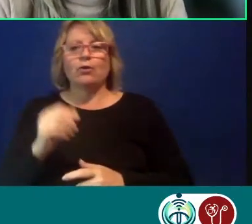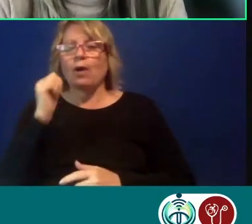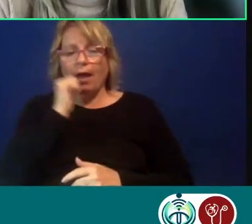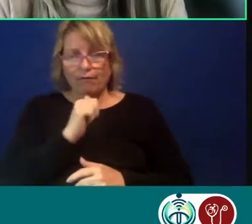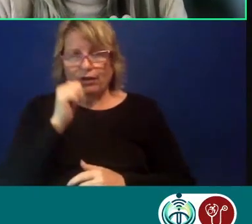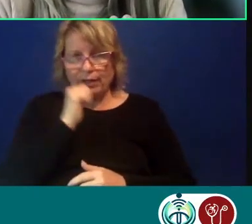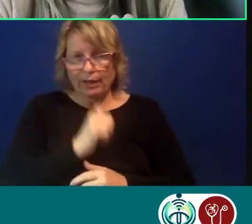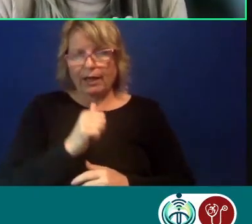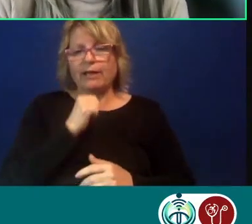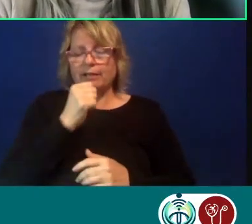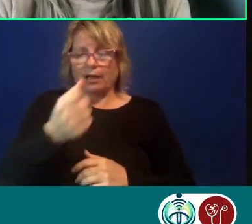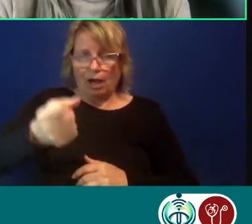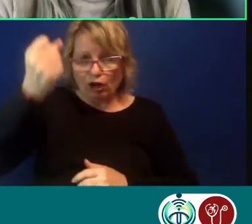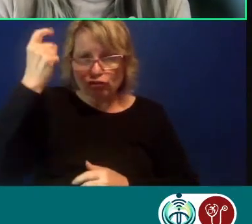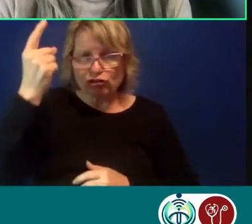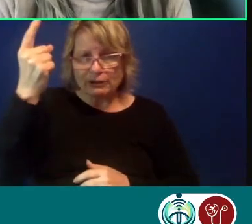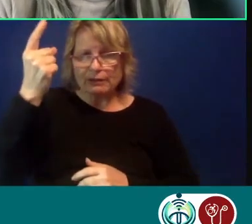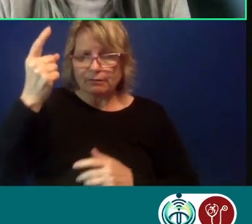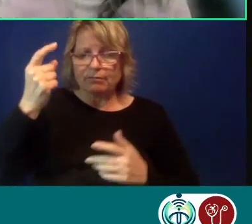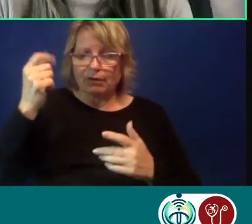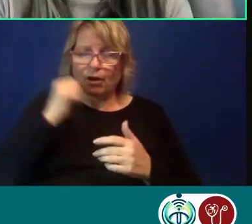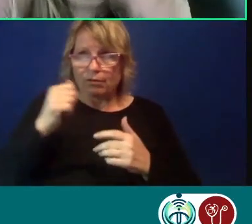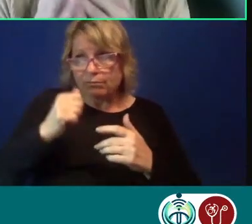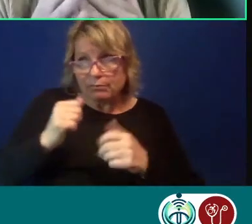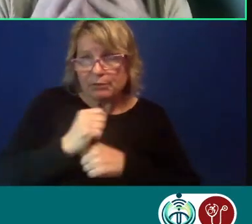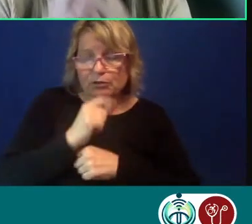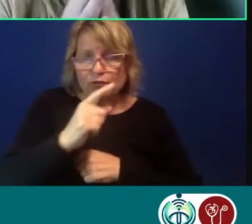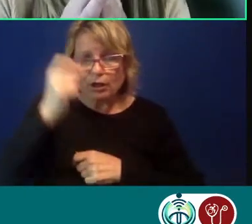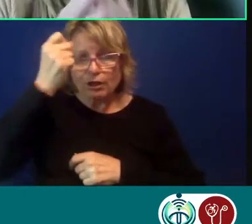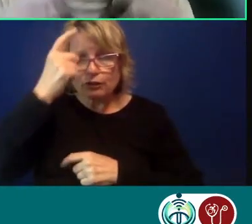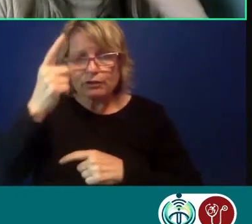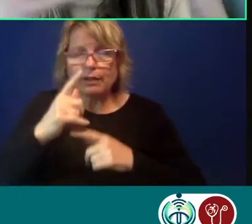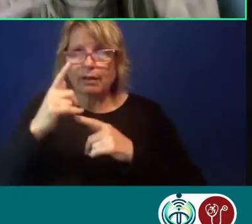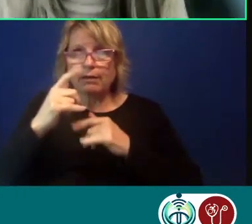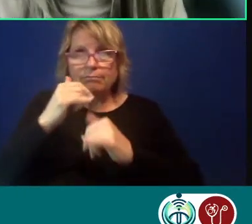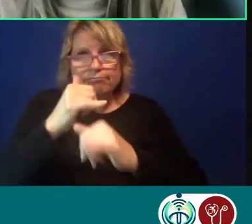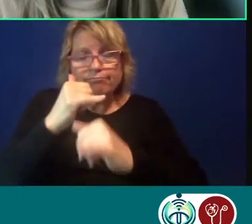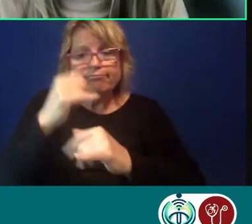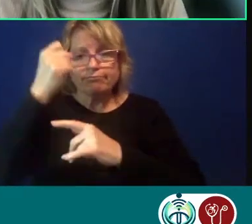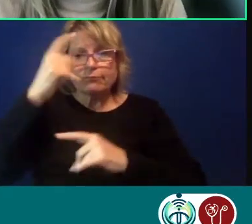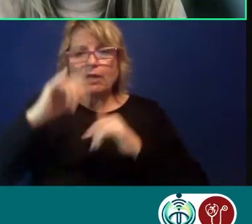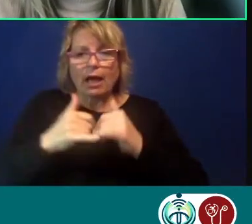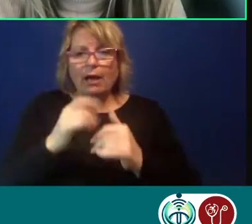to understand, I guess just come to a common point of understanding how to speak to one another most